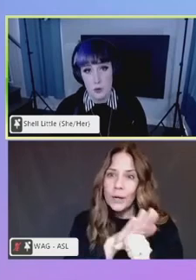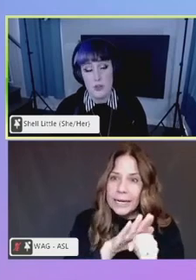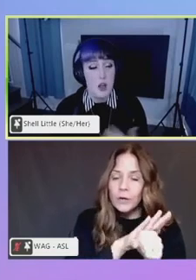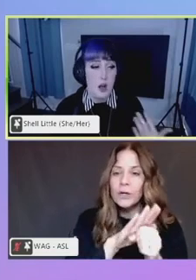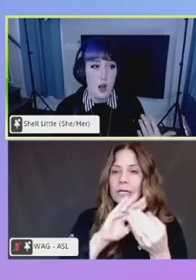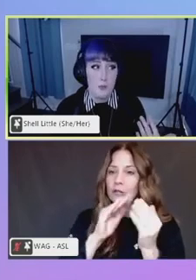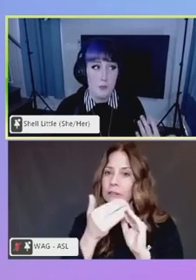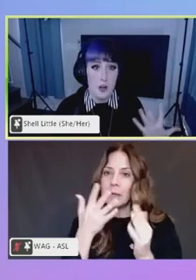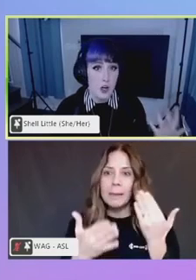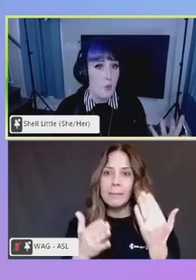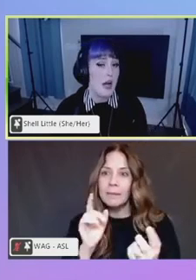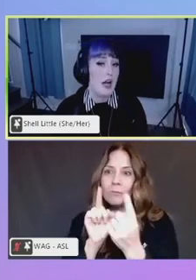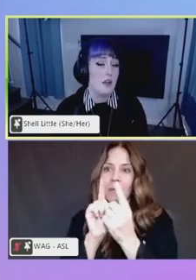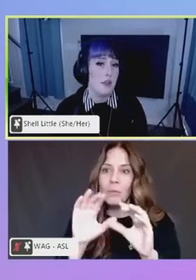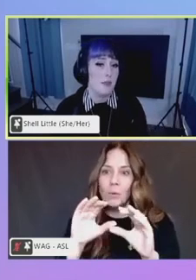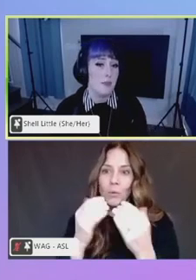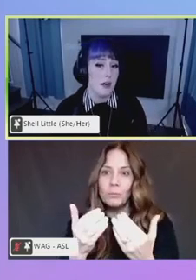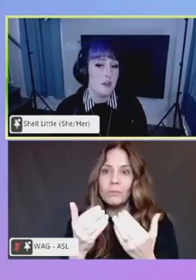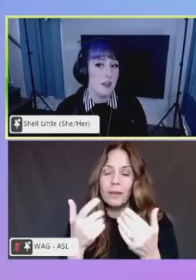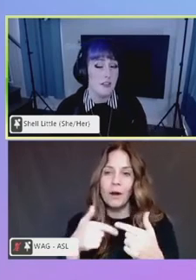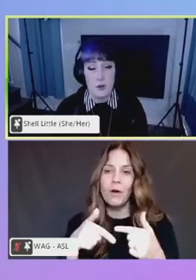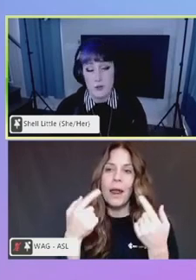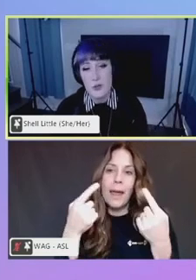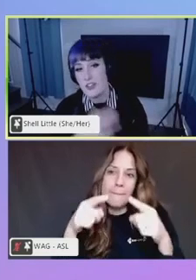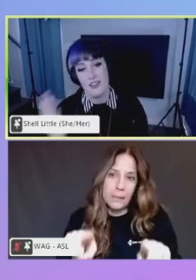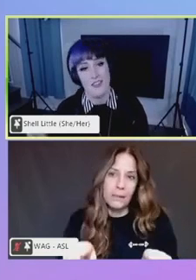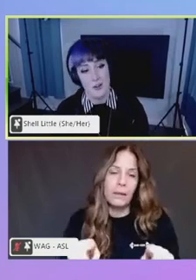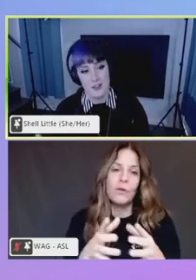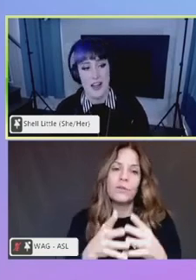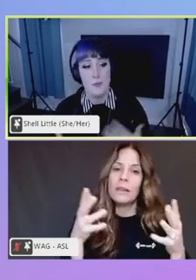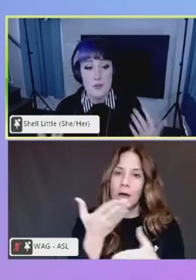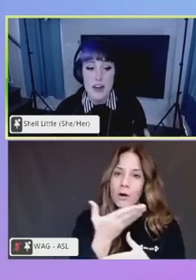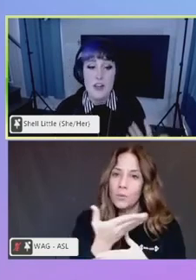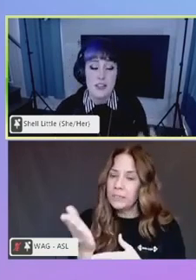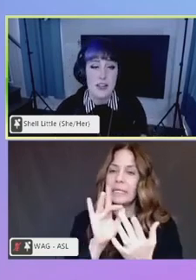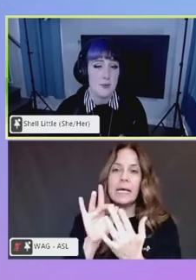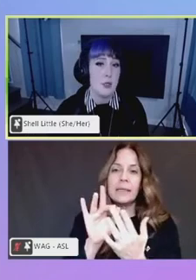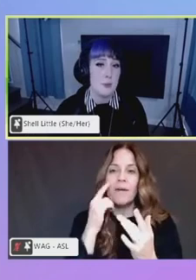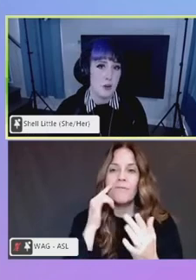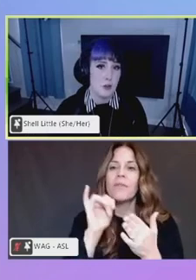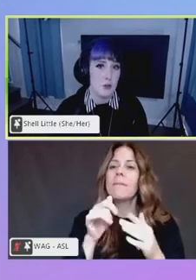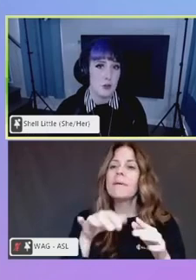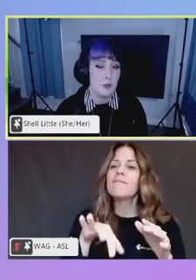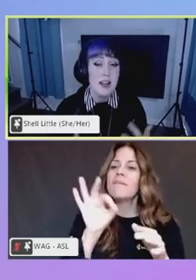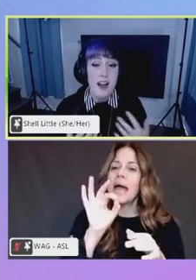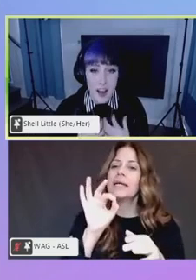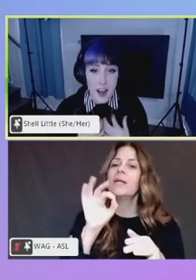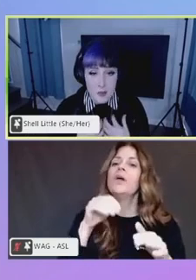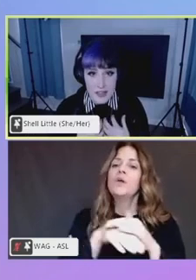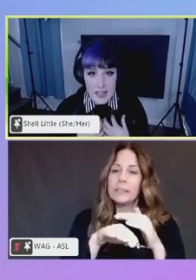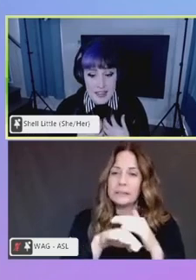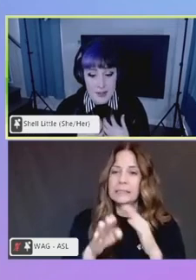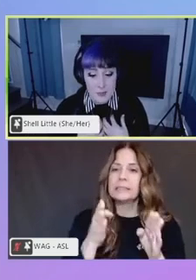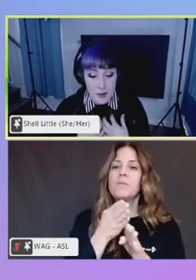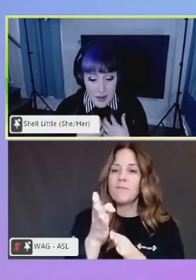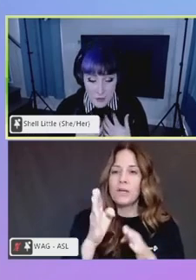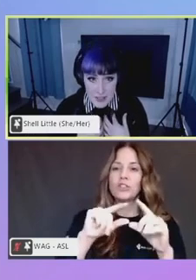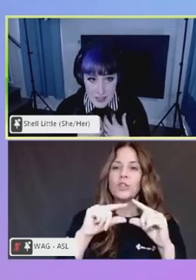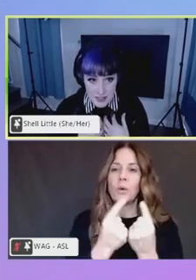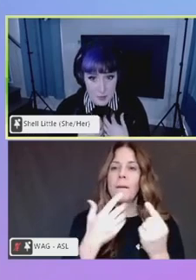we can see each other in person more and gets that human connection. Checked in their area and Yuba City. There's meet up groups that are going on.